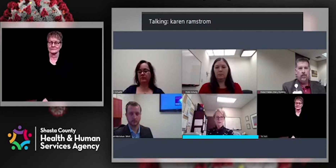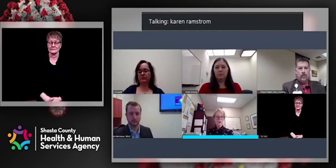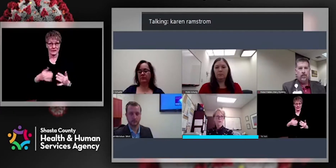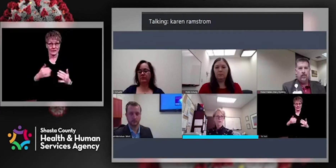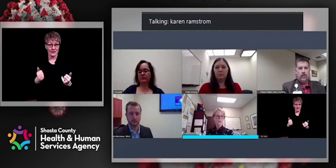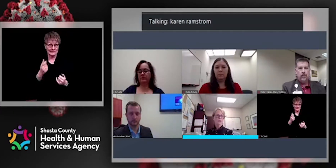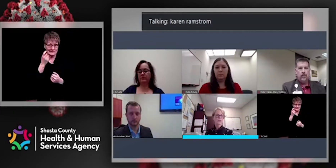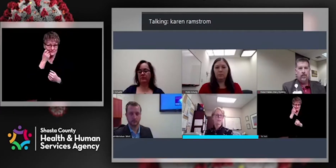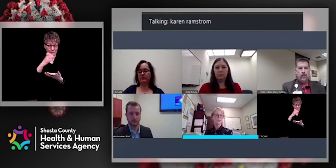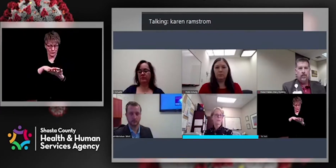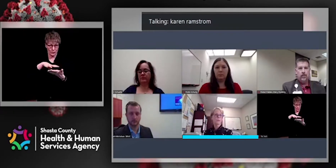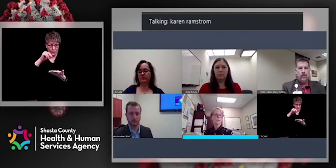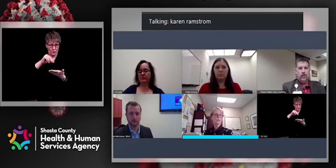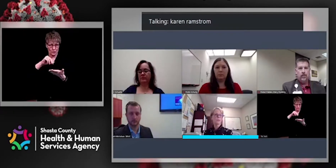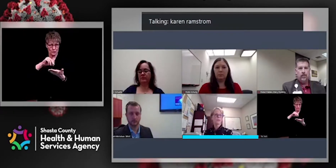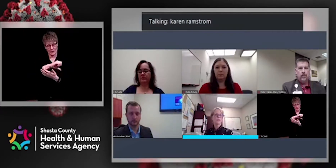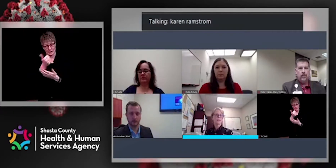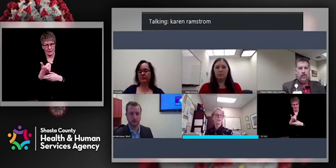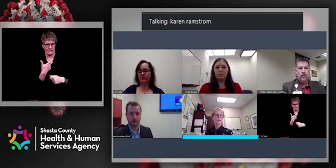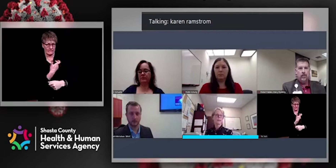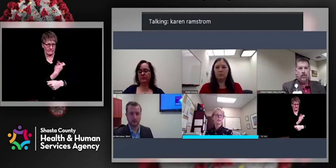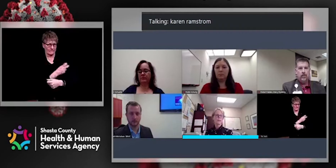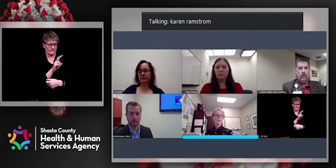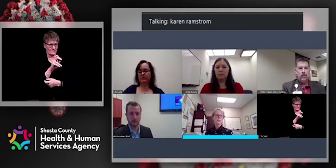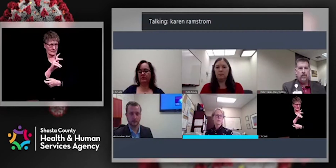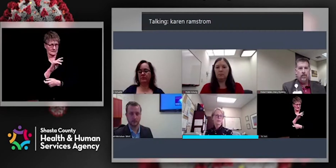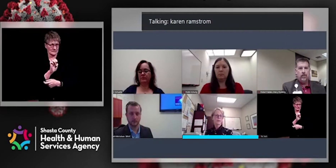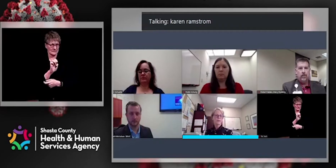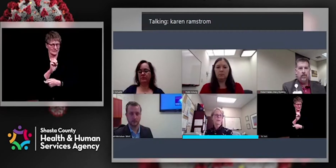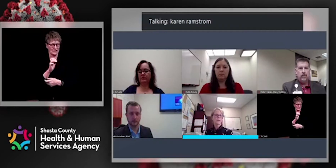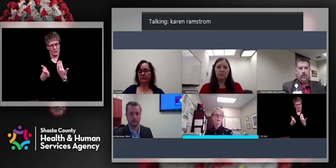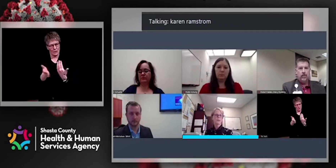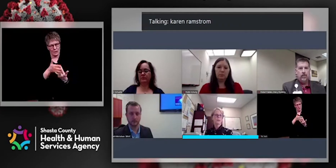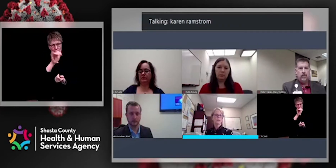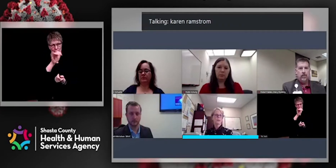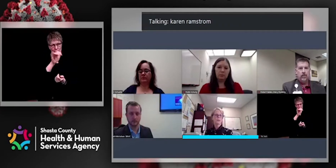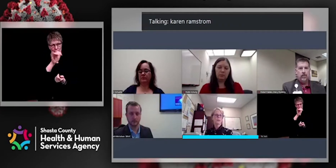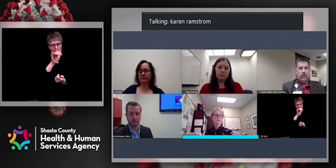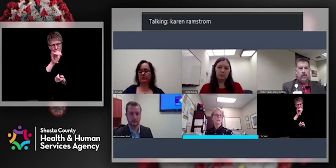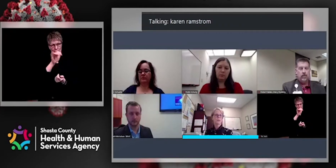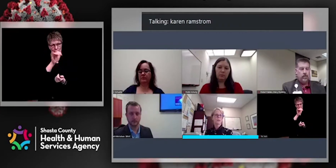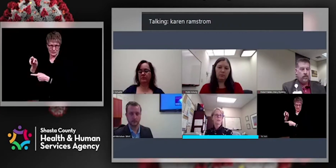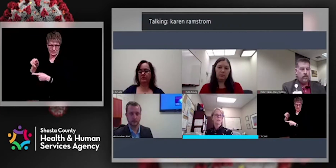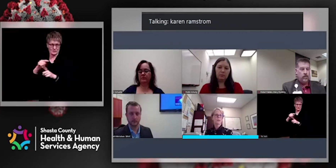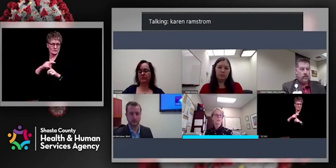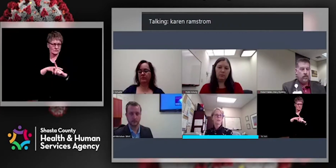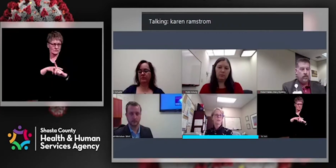they also are interested in pre-positioning vaccine to be ready for use pending their FDA